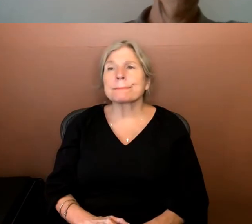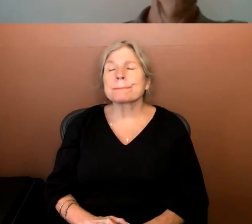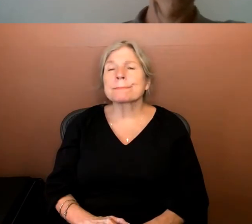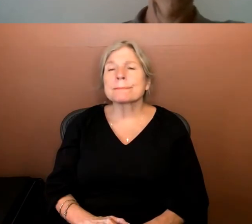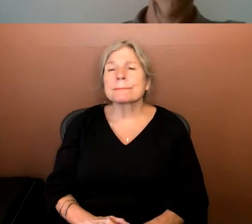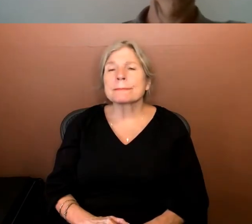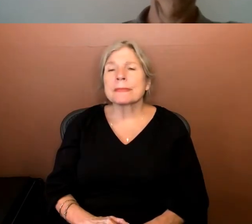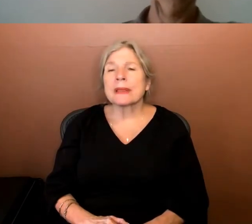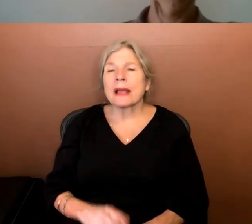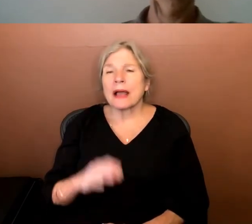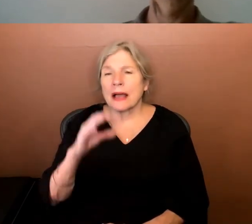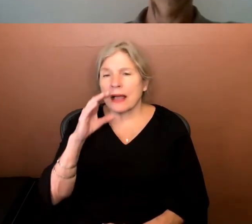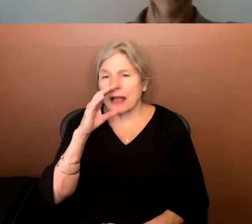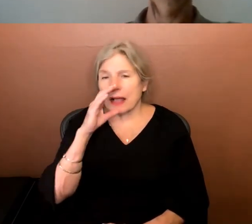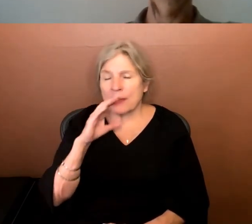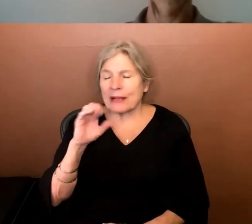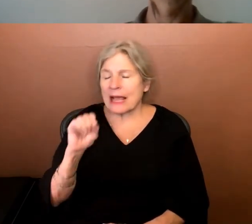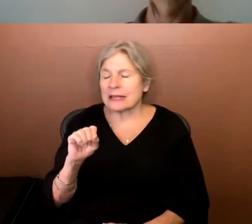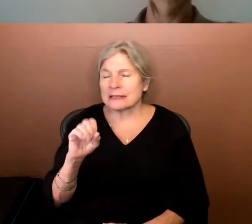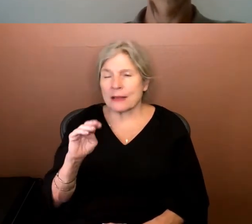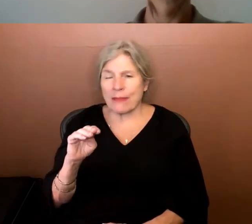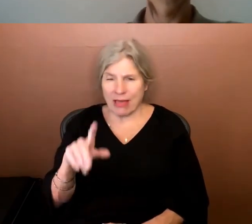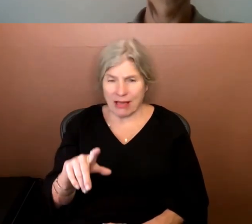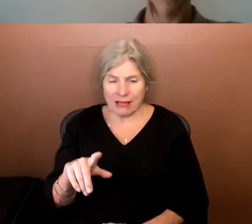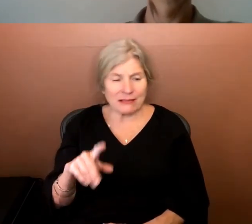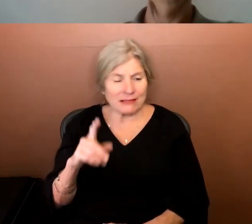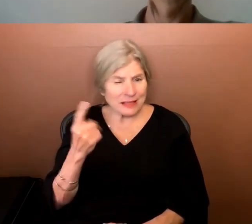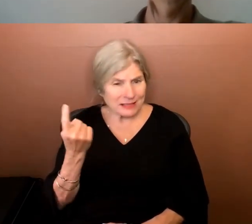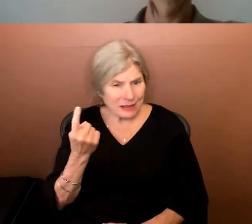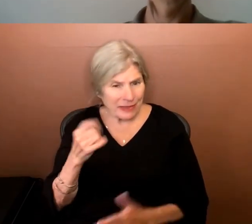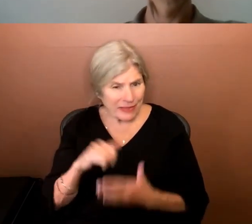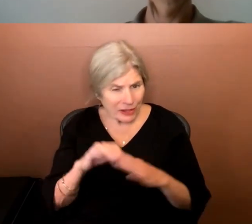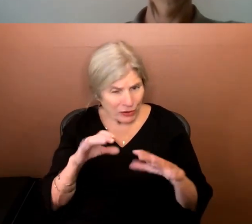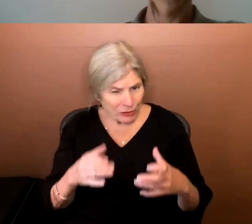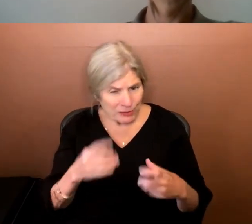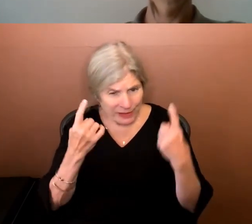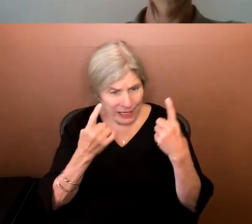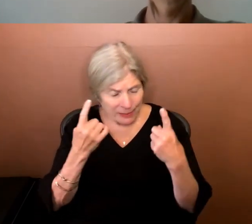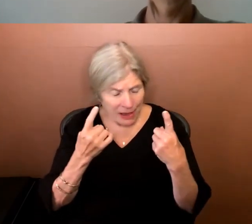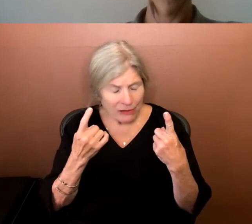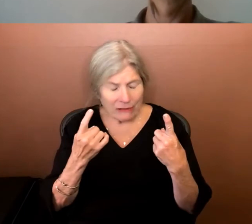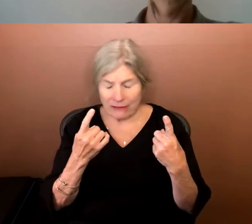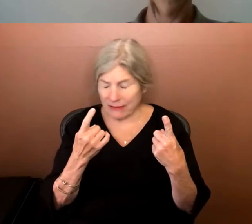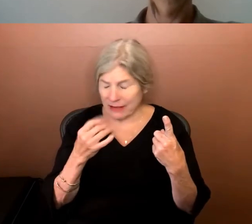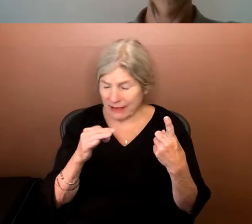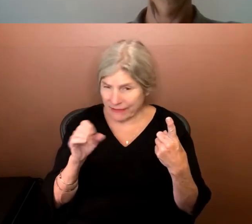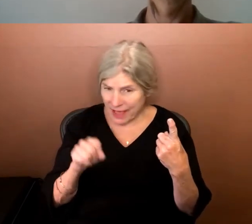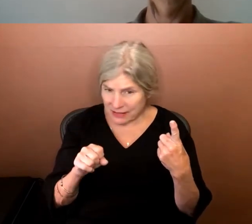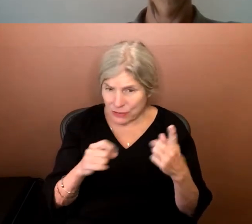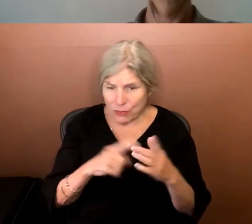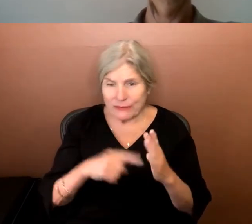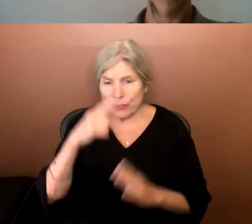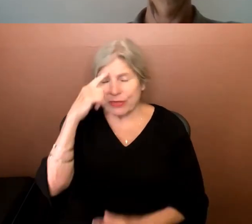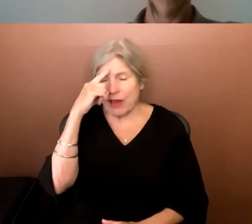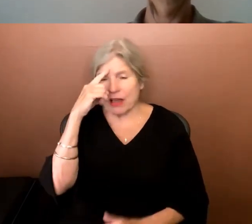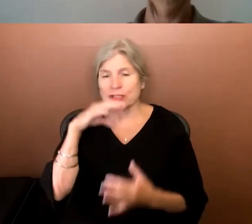comics XML? Is that something your group is thinking about? If so, what have you thought in terms of -- a lot of